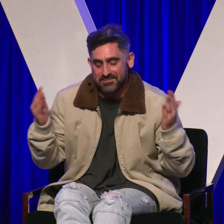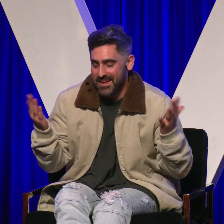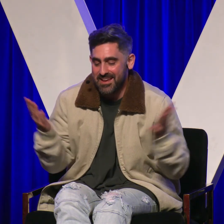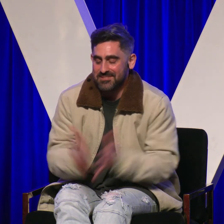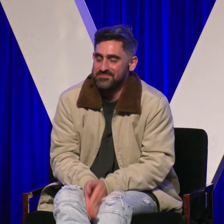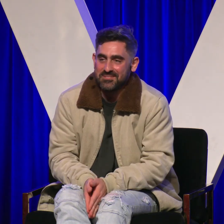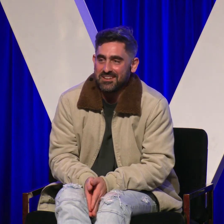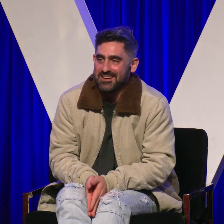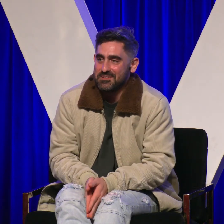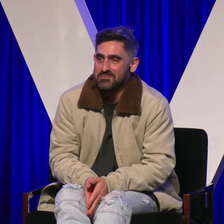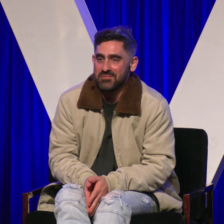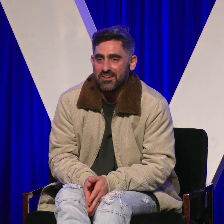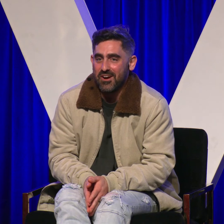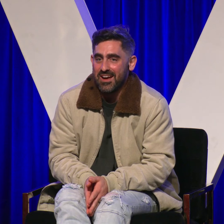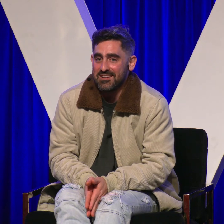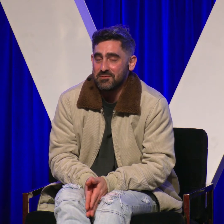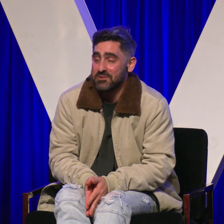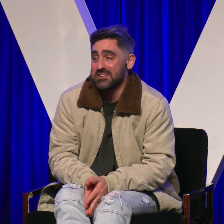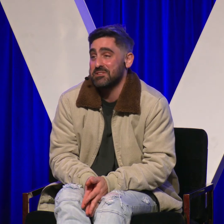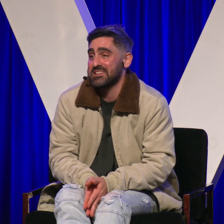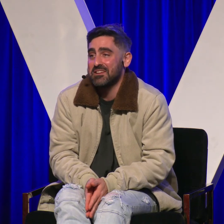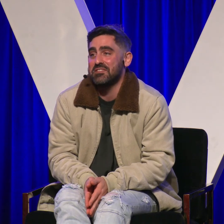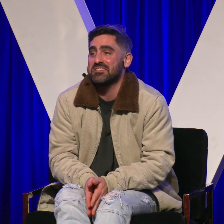hey, I really, really love this.